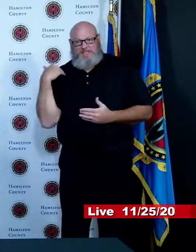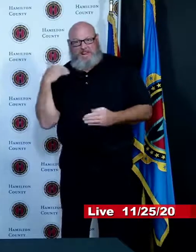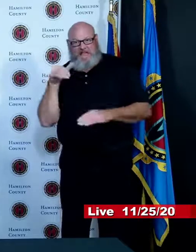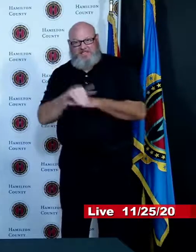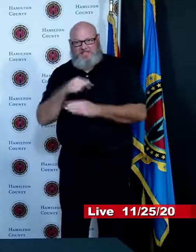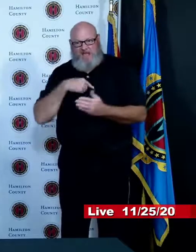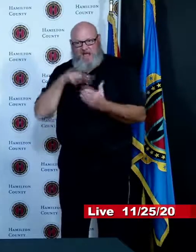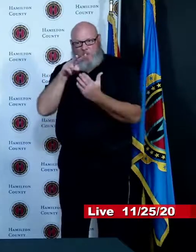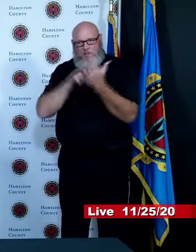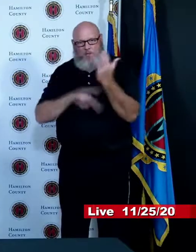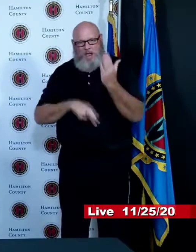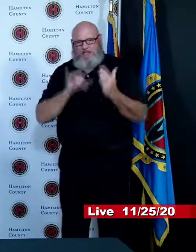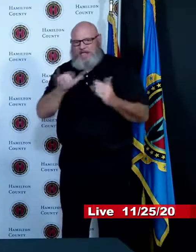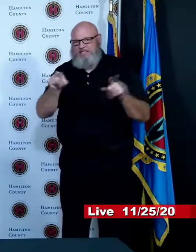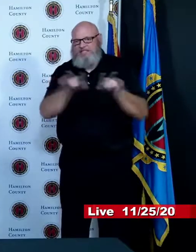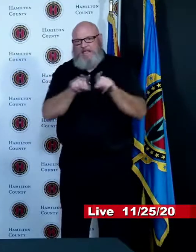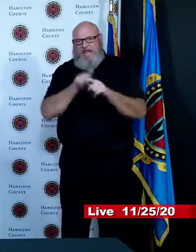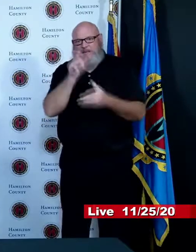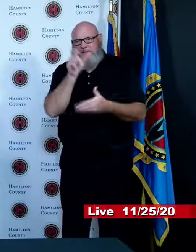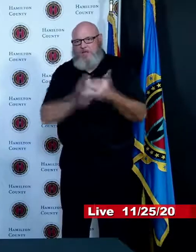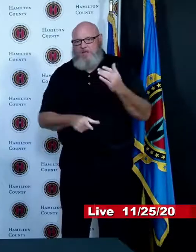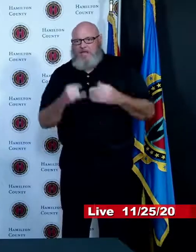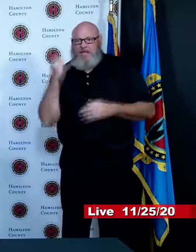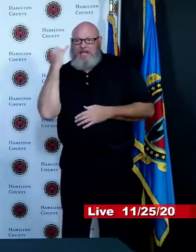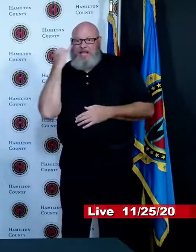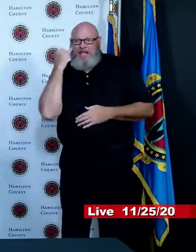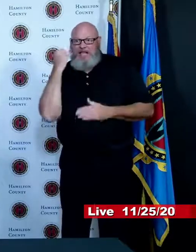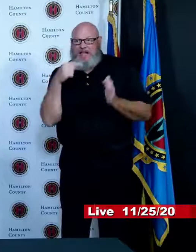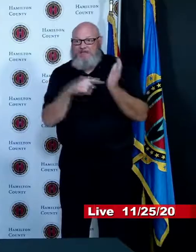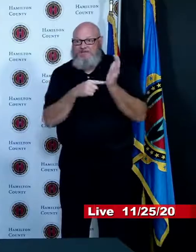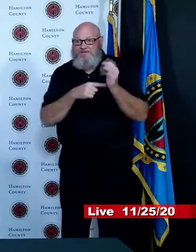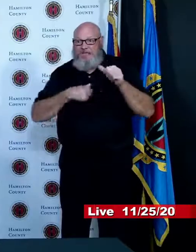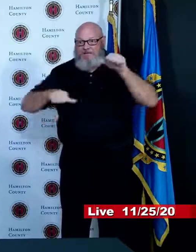if the science bears truth and the Ohio department of health makes change to align with the centers